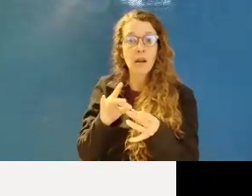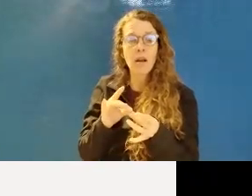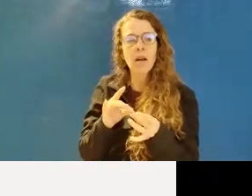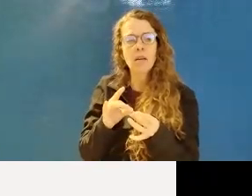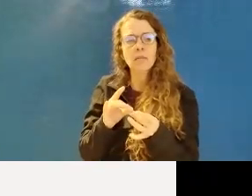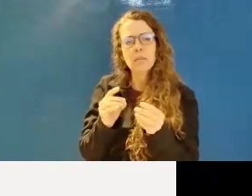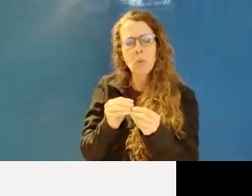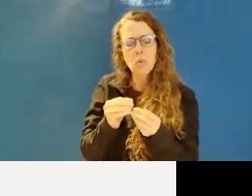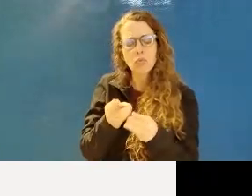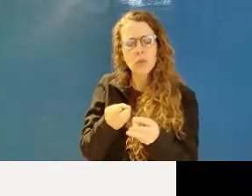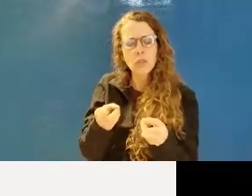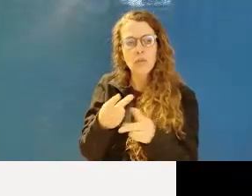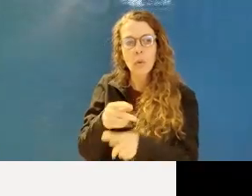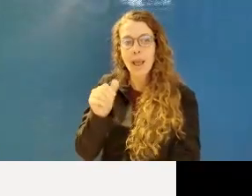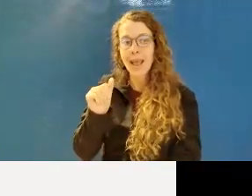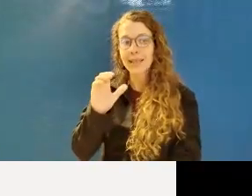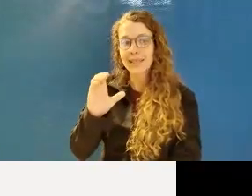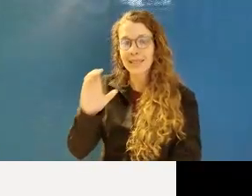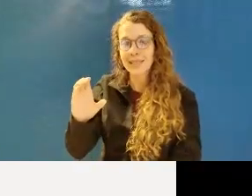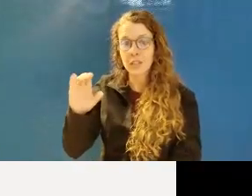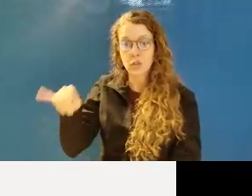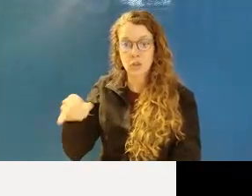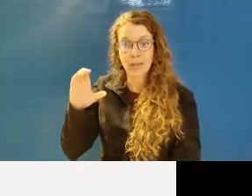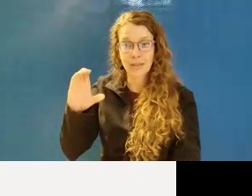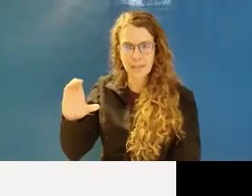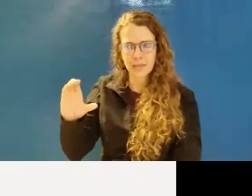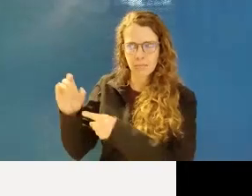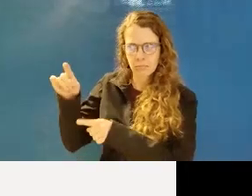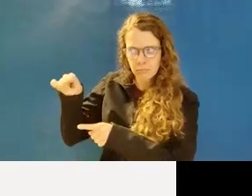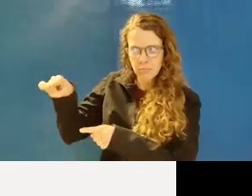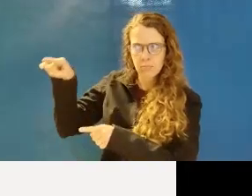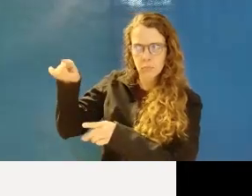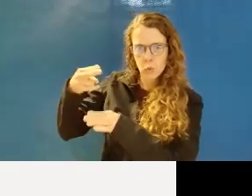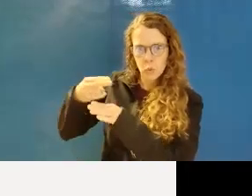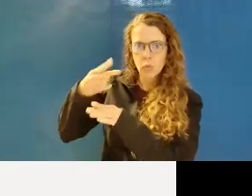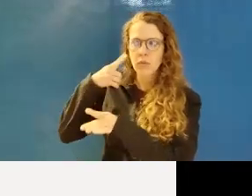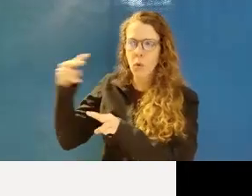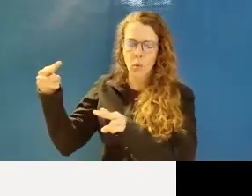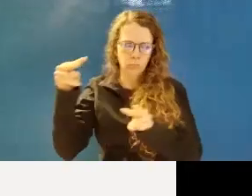that ACCJC is using, when they're evaluating our courses.